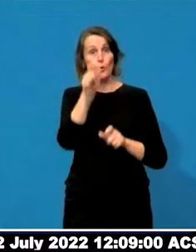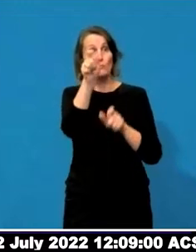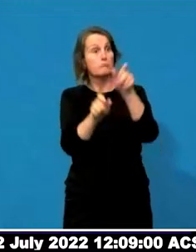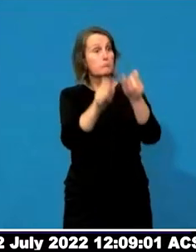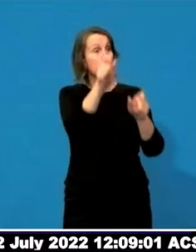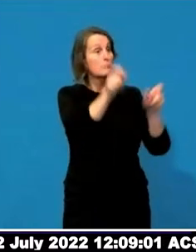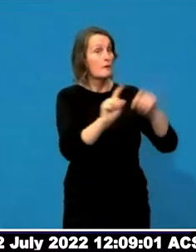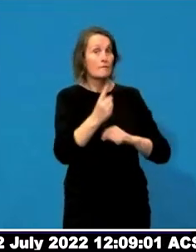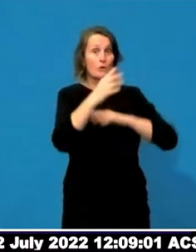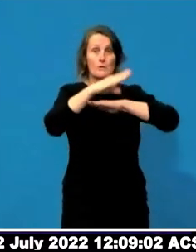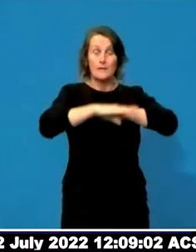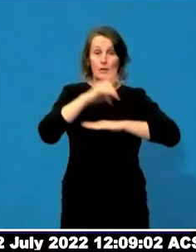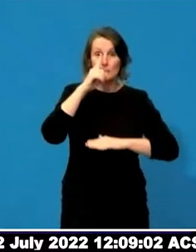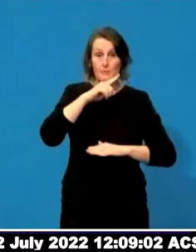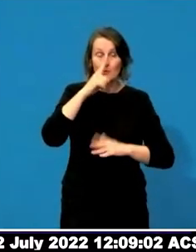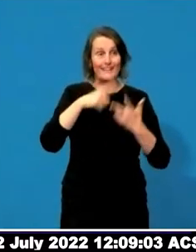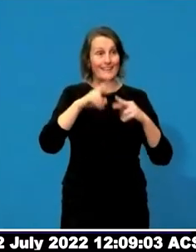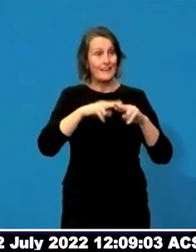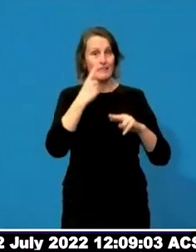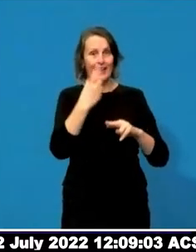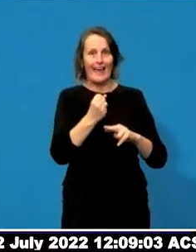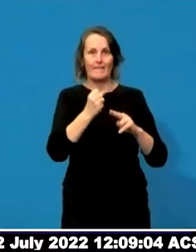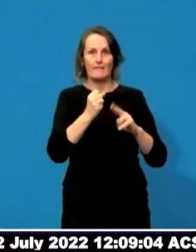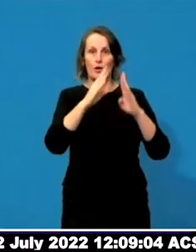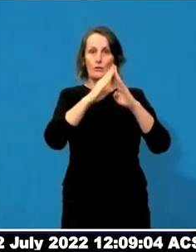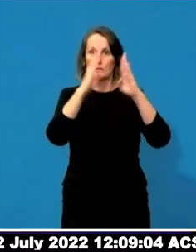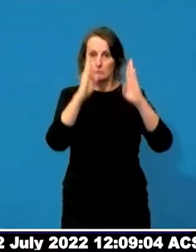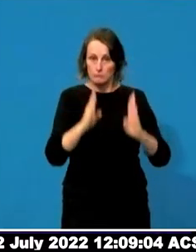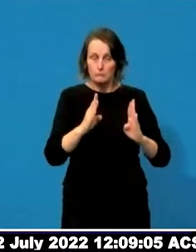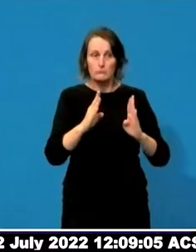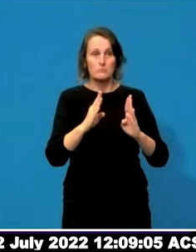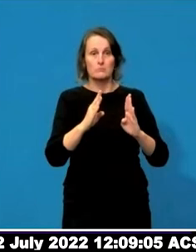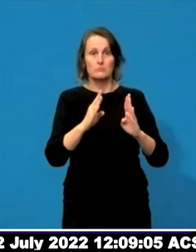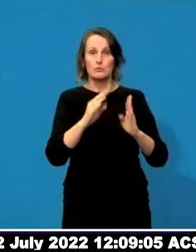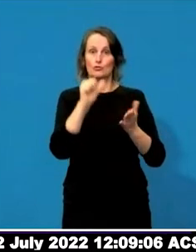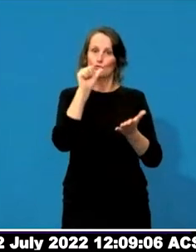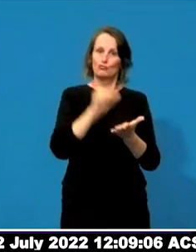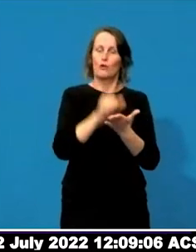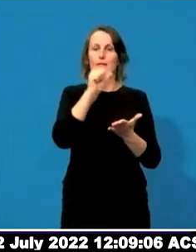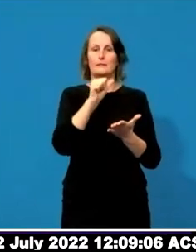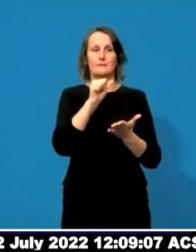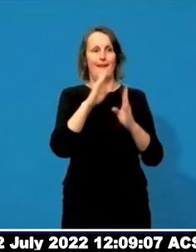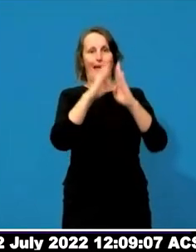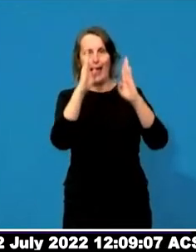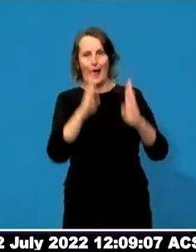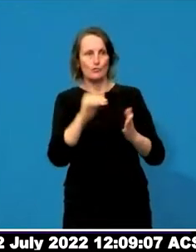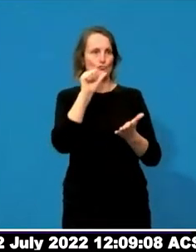or if they are able to get secure, stable, accessible, appropriate housing or living arrangements,